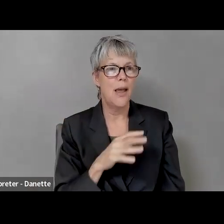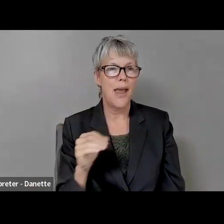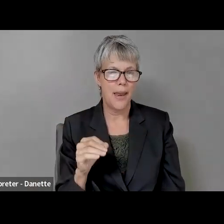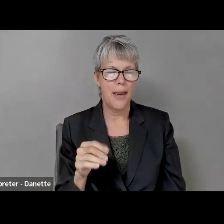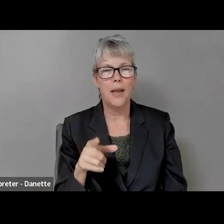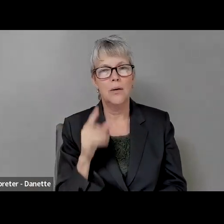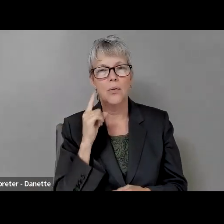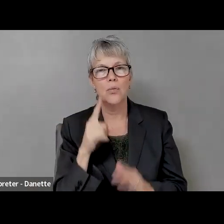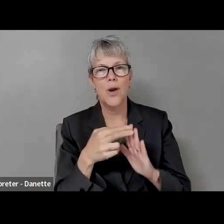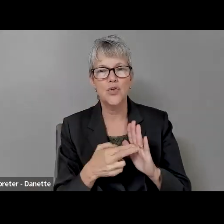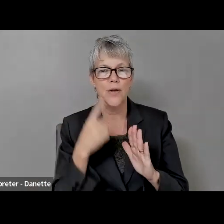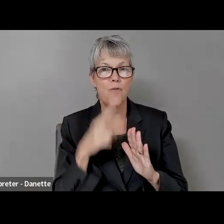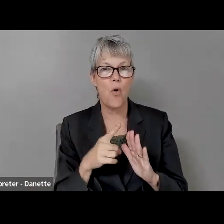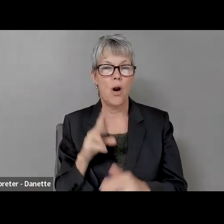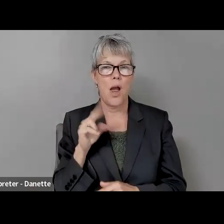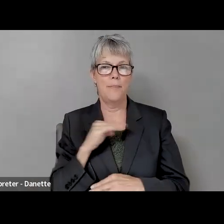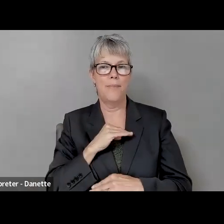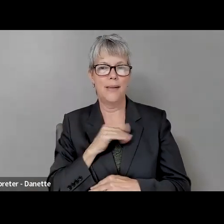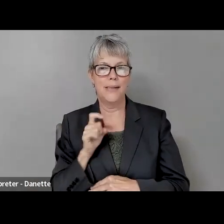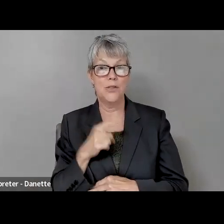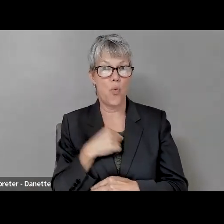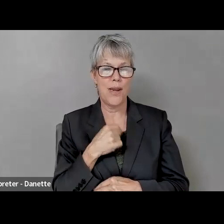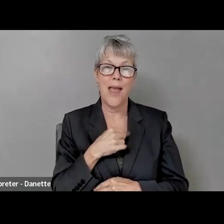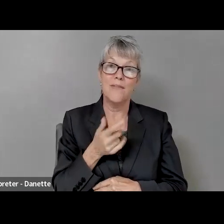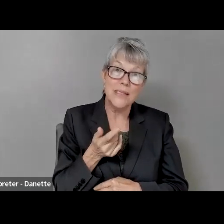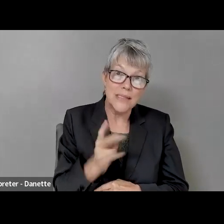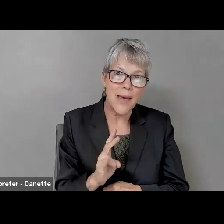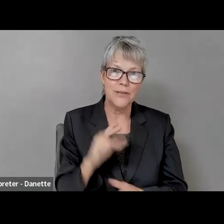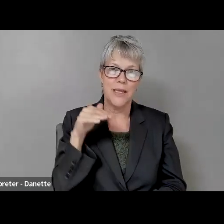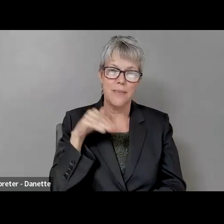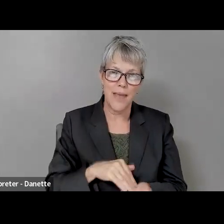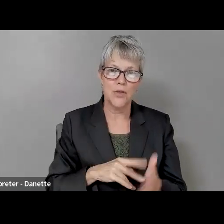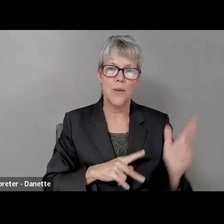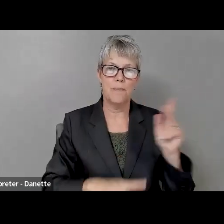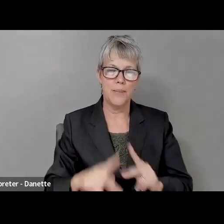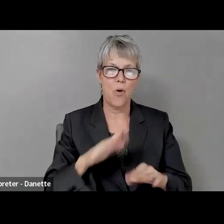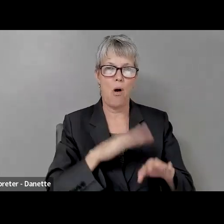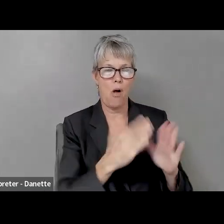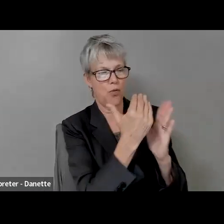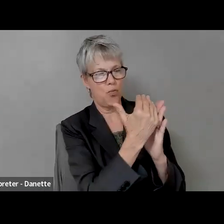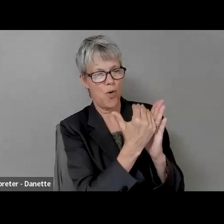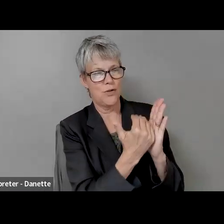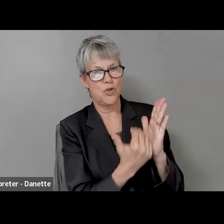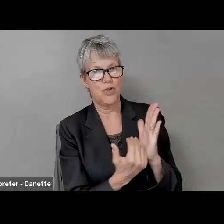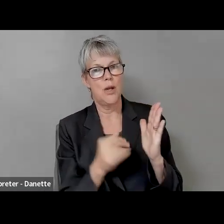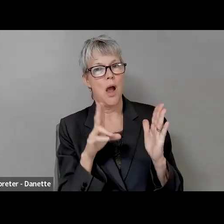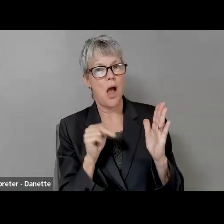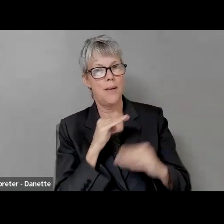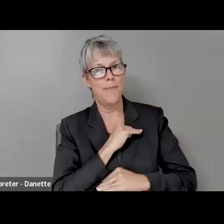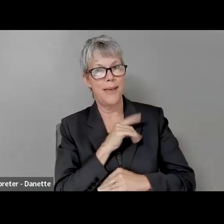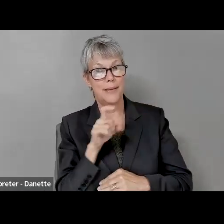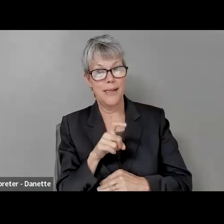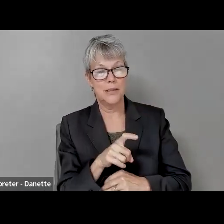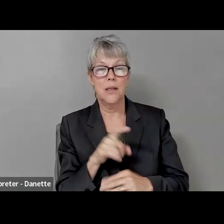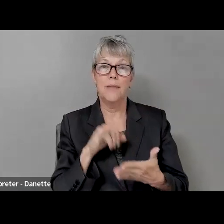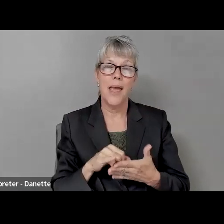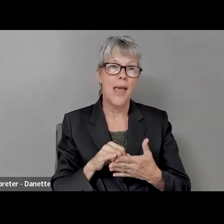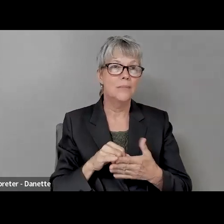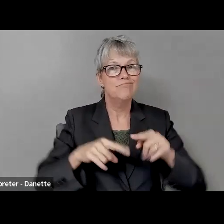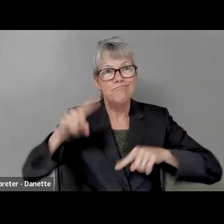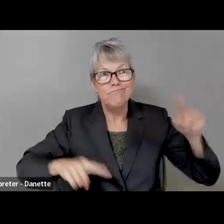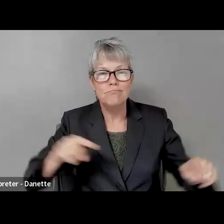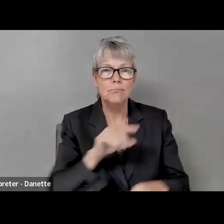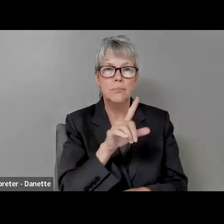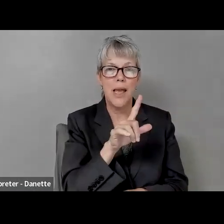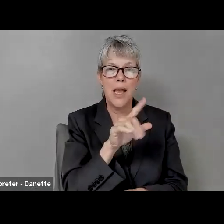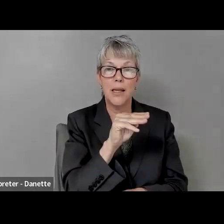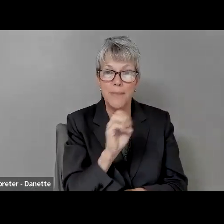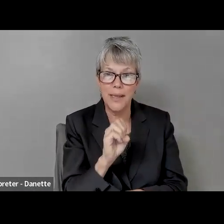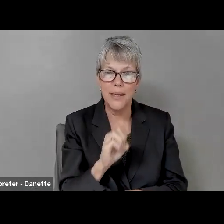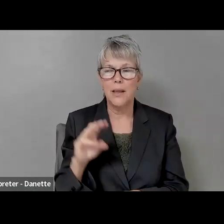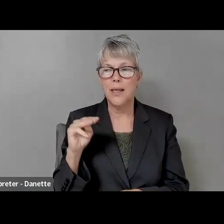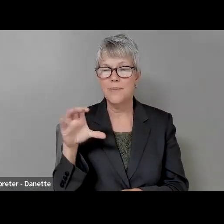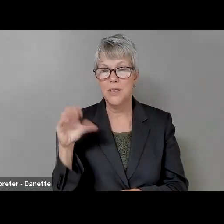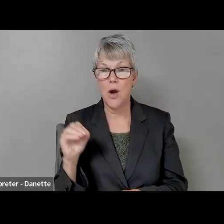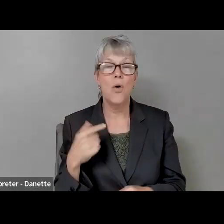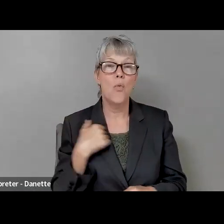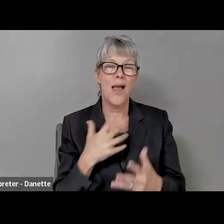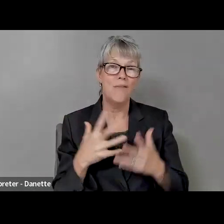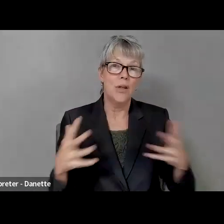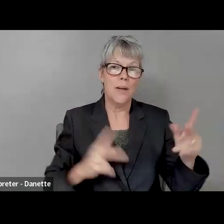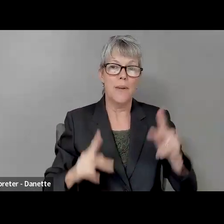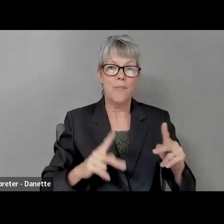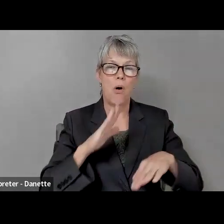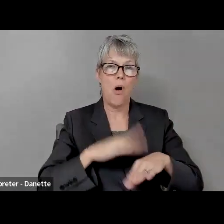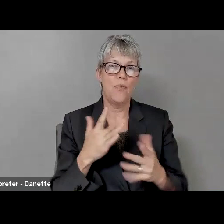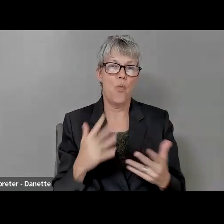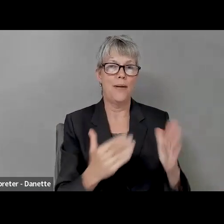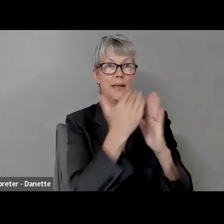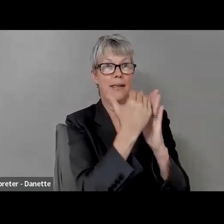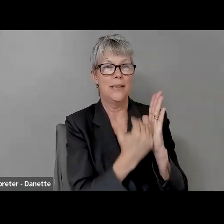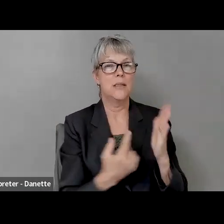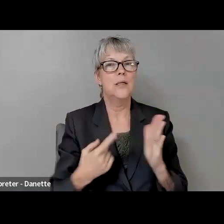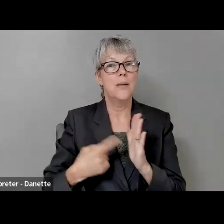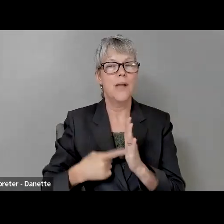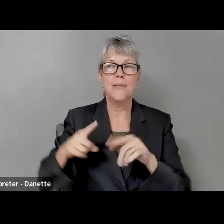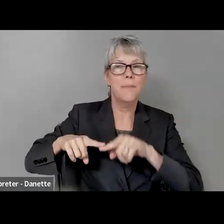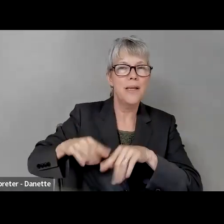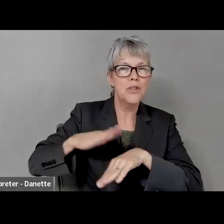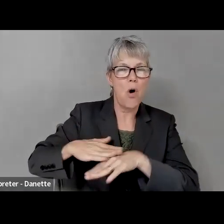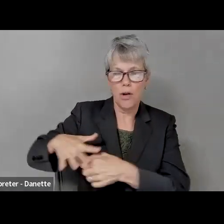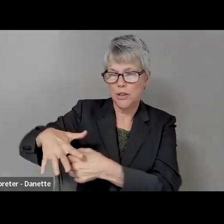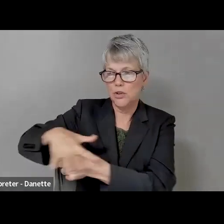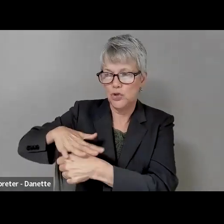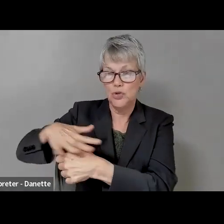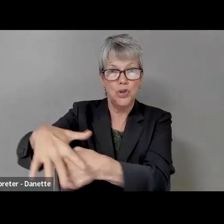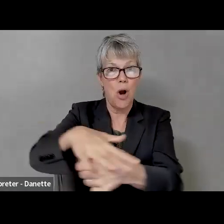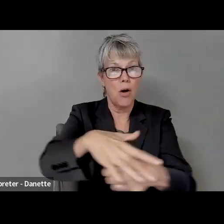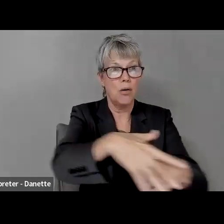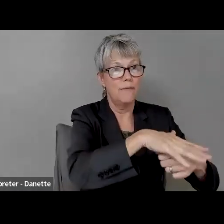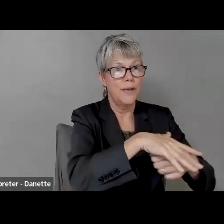Kelly Crosbie (she/her): so people are waiting. We have over seventeen thousand people right now in the registry of what that needs That differs. Of course, by L. Me. Um. Some have lots of people on the waiting list, and those don't, but that really is a question of oftentimes geography. Um. But sometimes it's also families who know about the list or not.